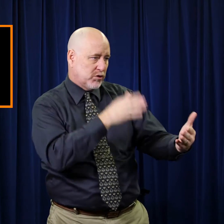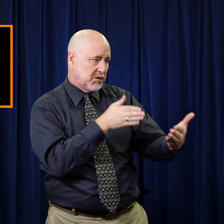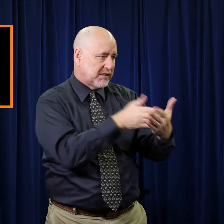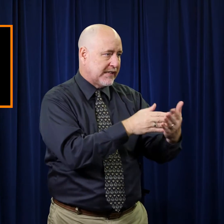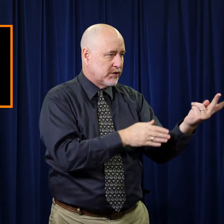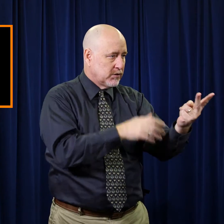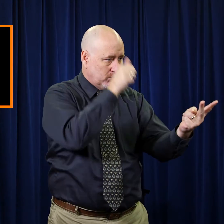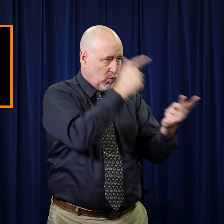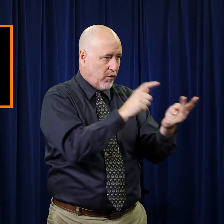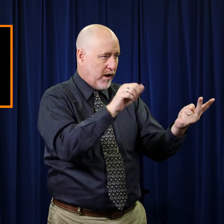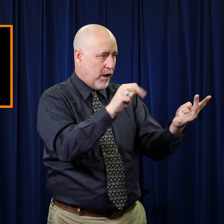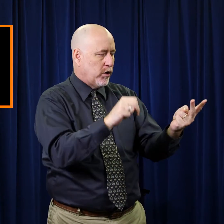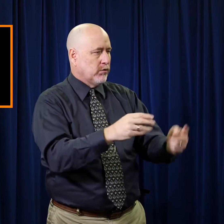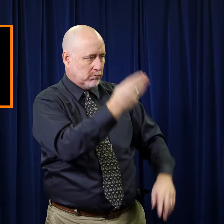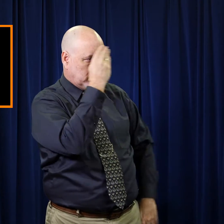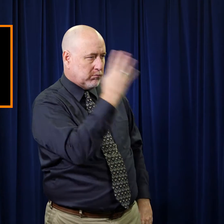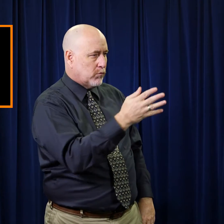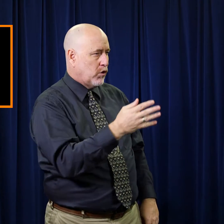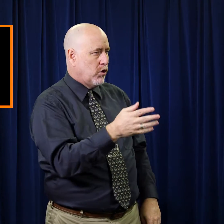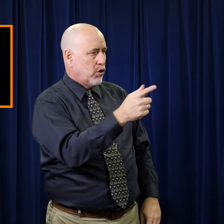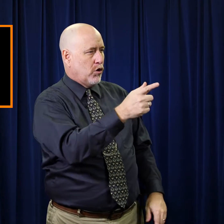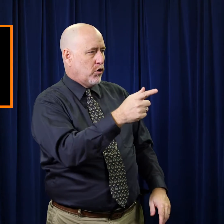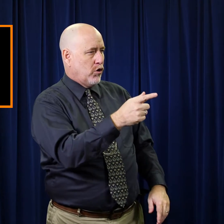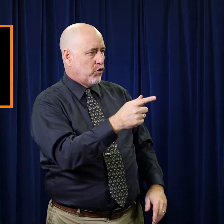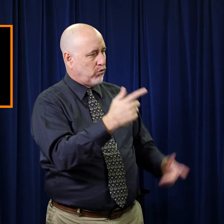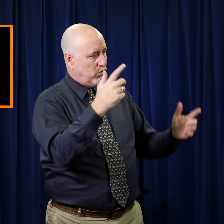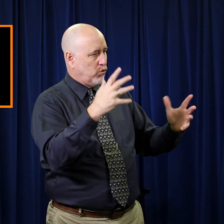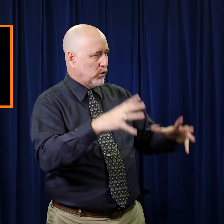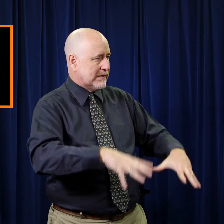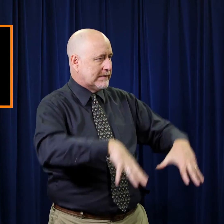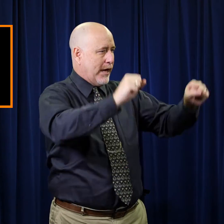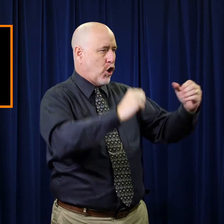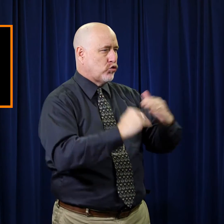against Moses and Aaron and they say to them, "You take too much upon yourselves.